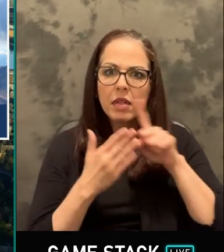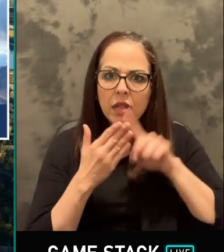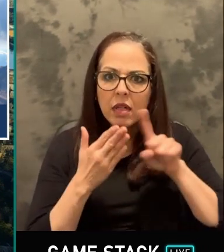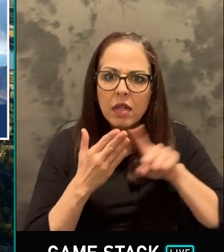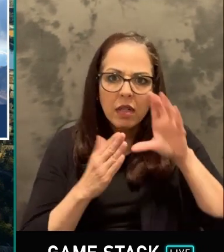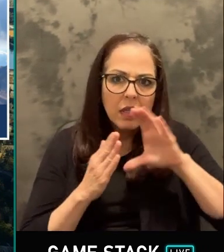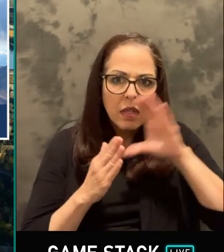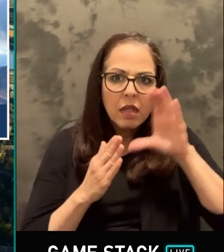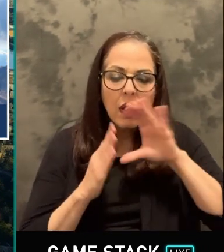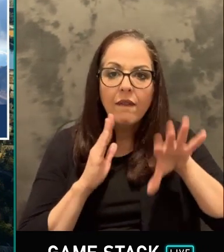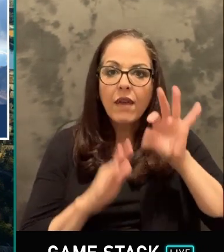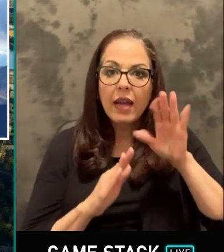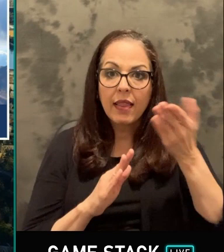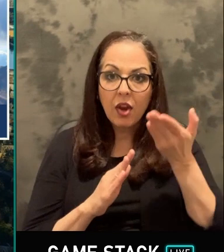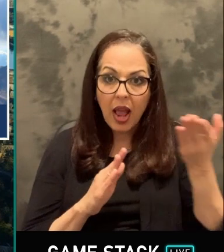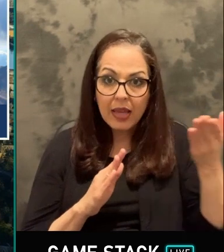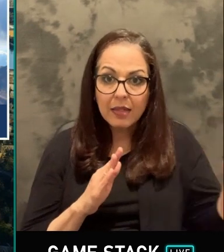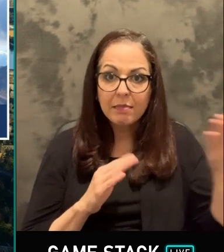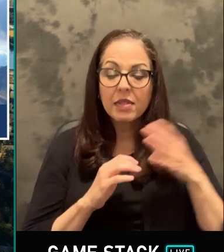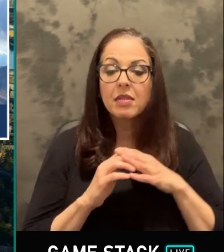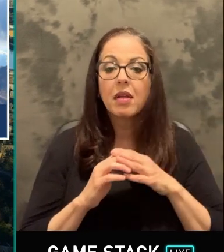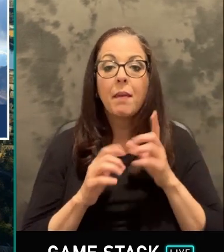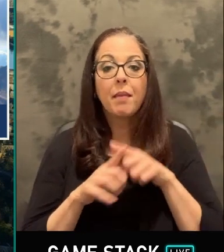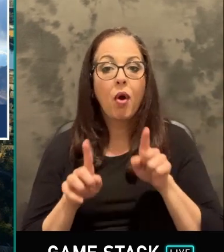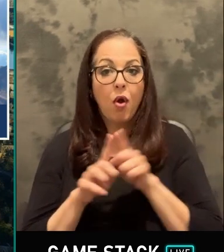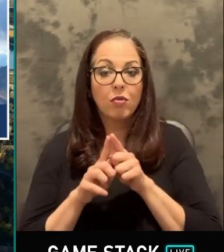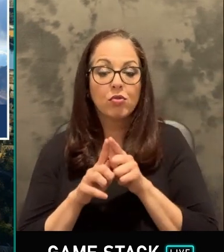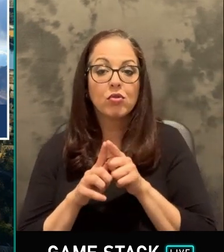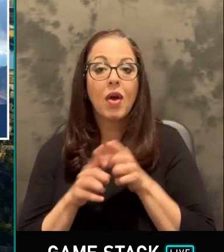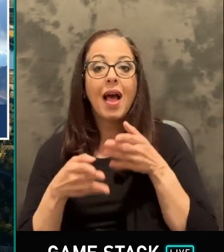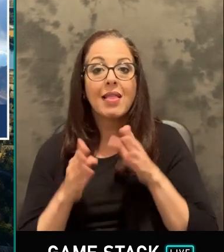but also, to allow third parties they want that creates